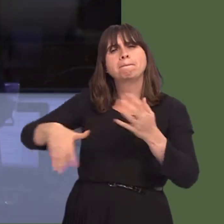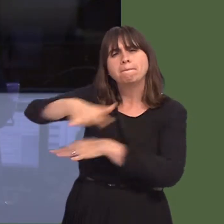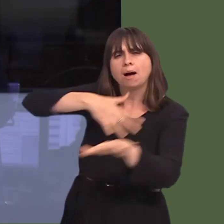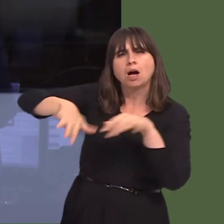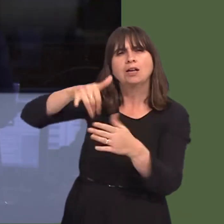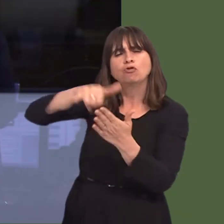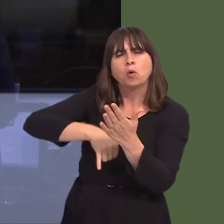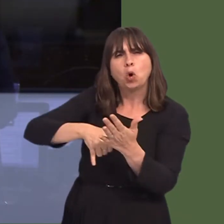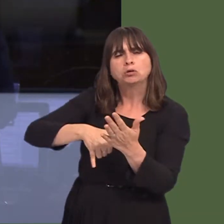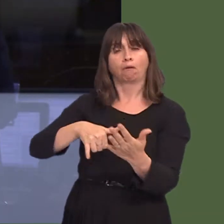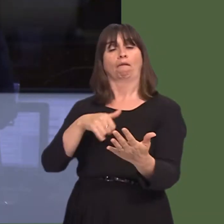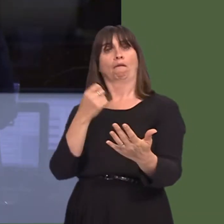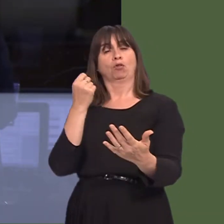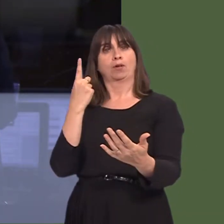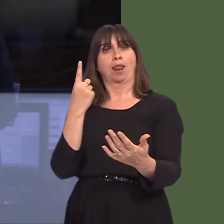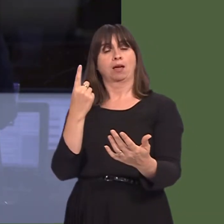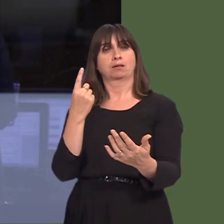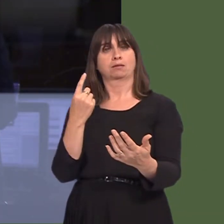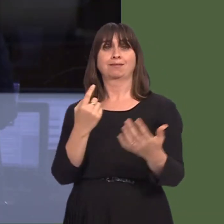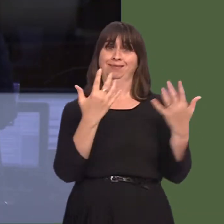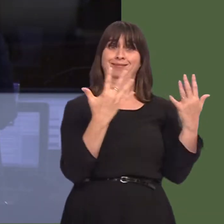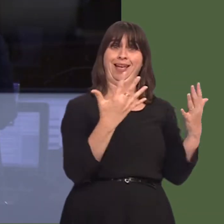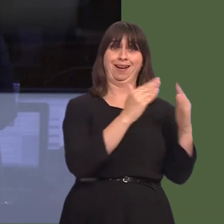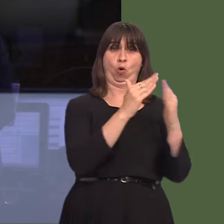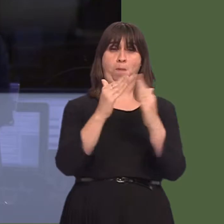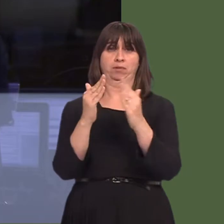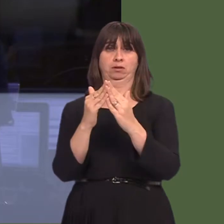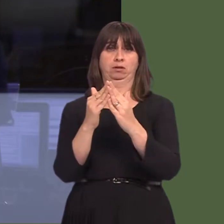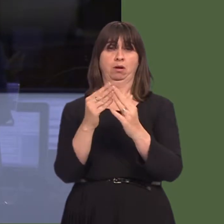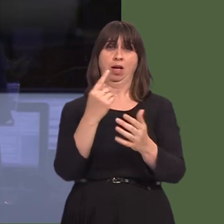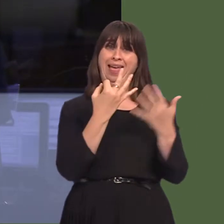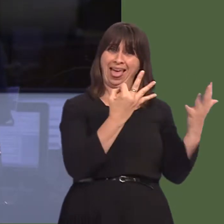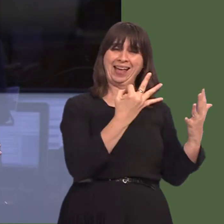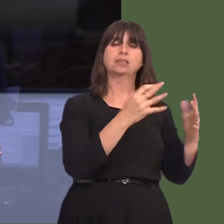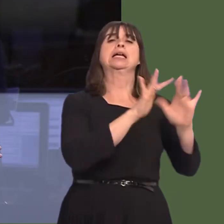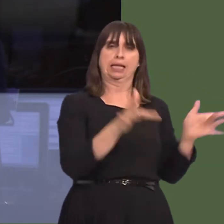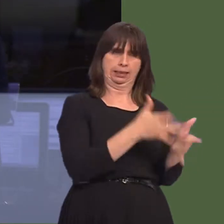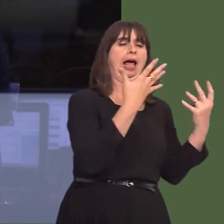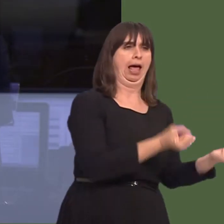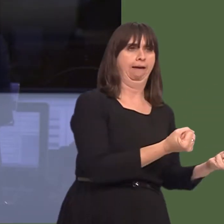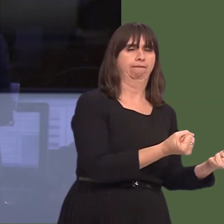households out of 10 actually can access the internetó83 per cent.